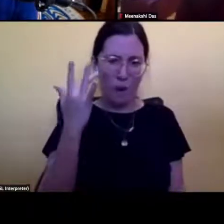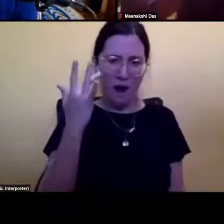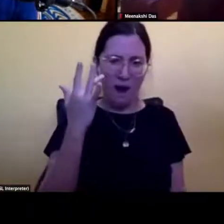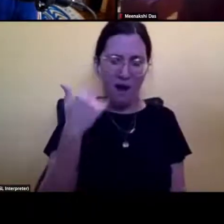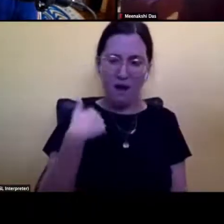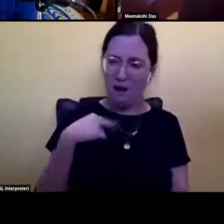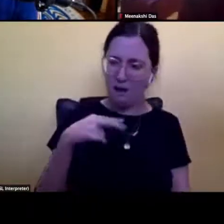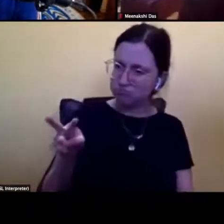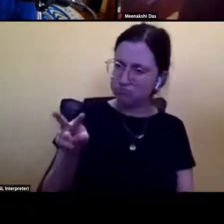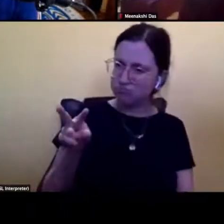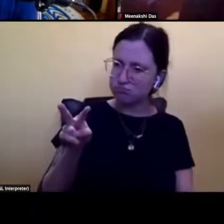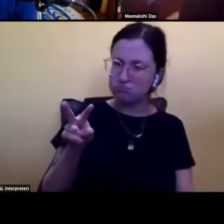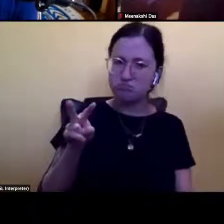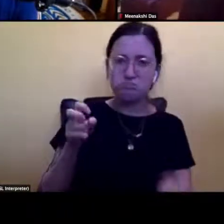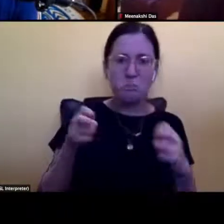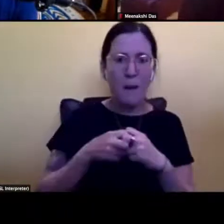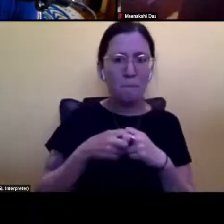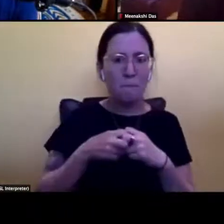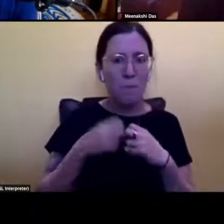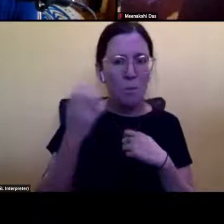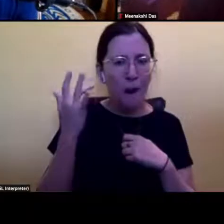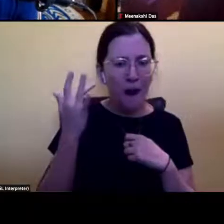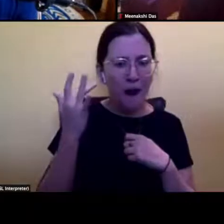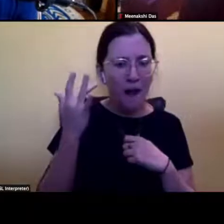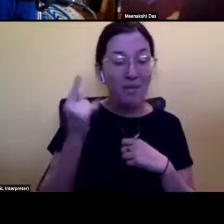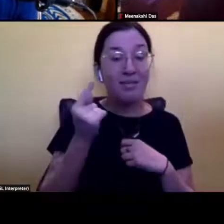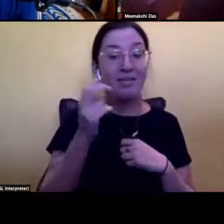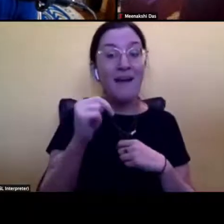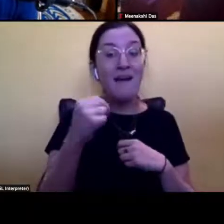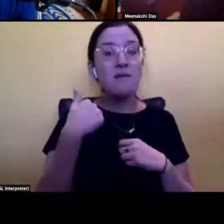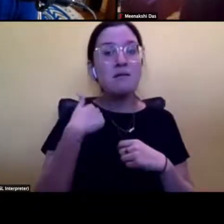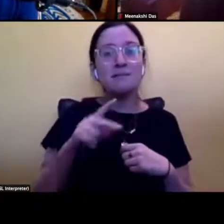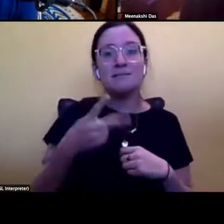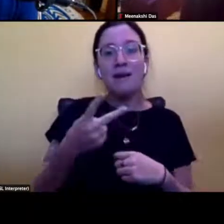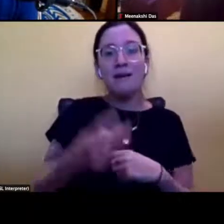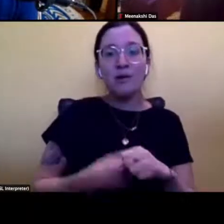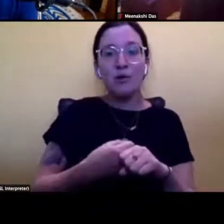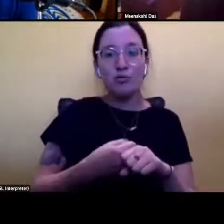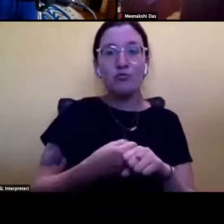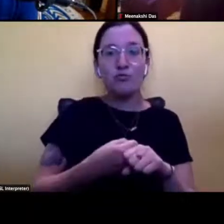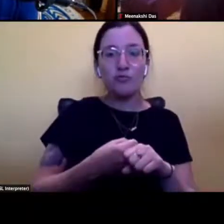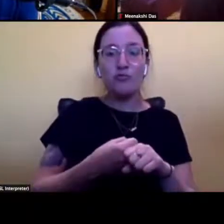I was at the end of my second organic chemistry course in undergraduate and I realized, wow,